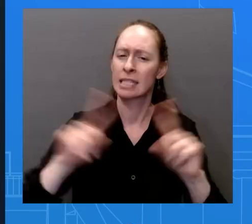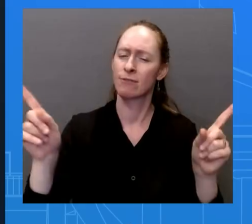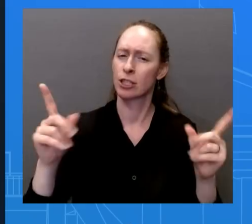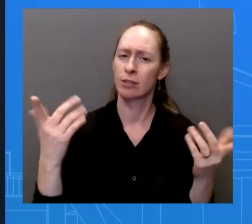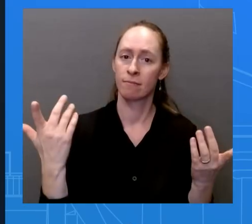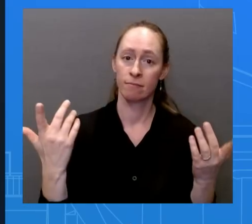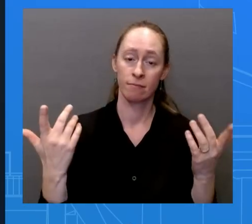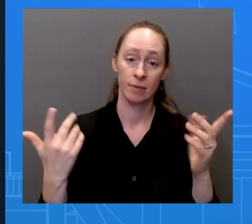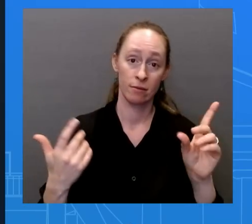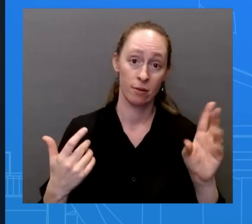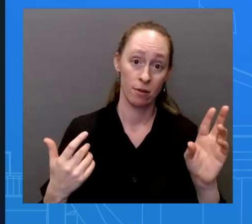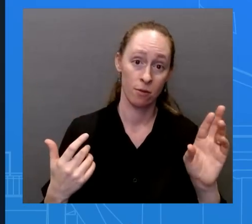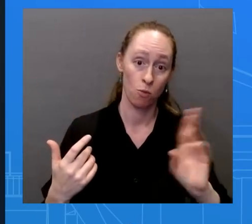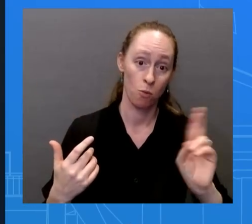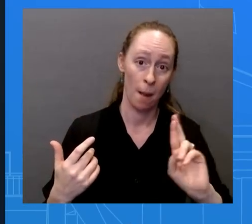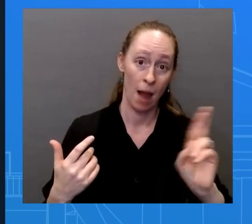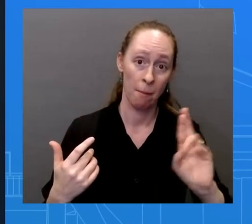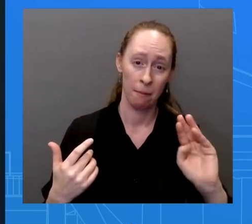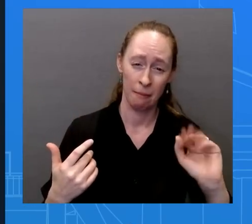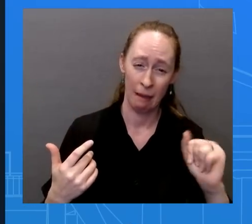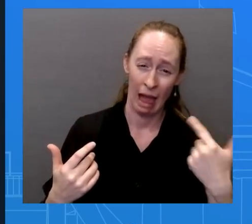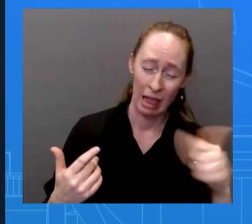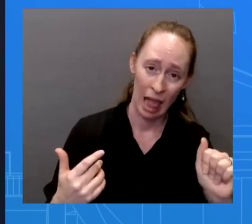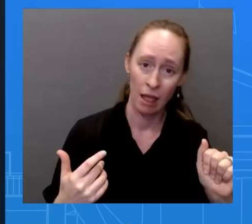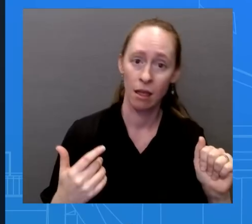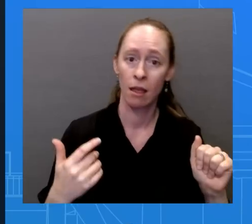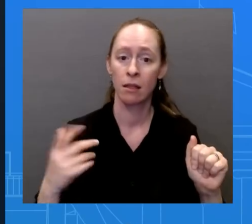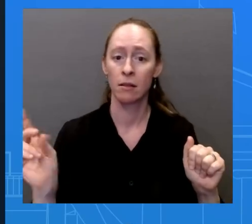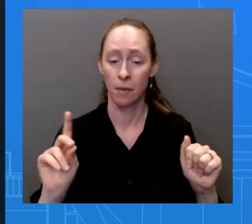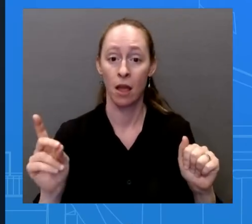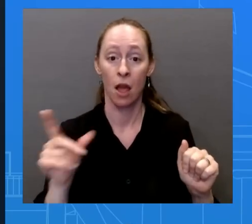we would -- we hold them -- we hold Democrats accountable.